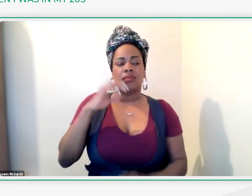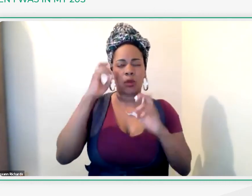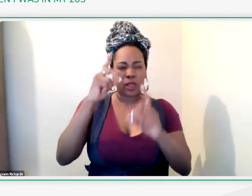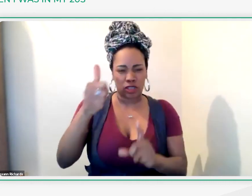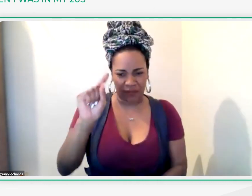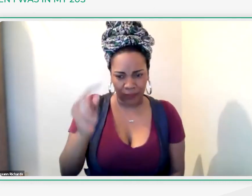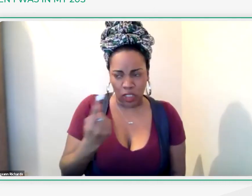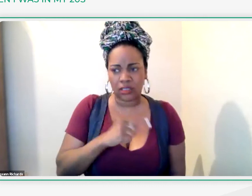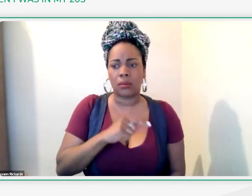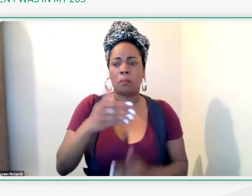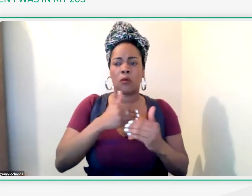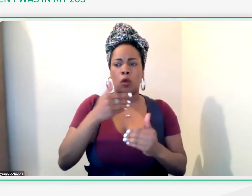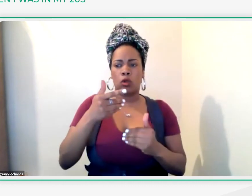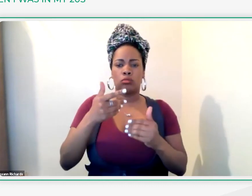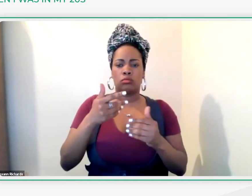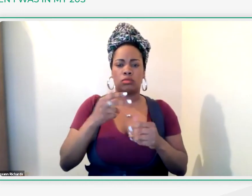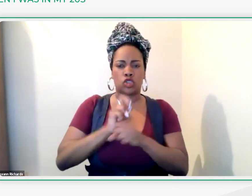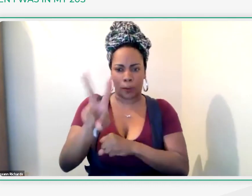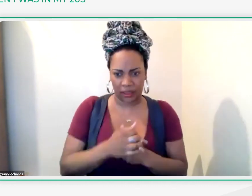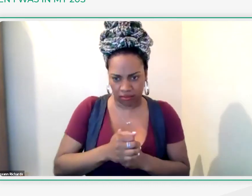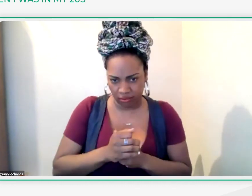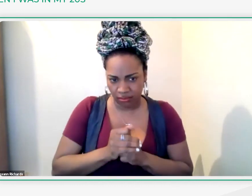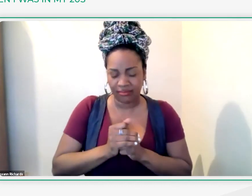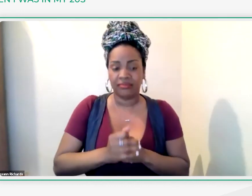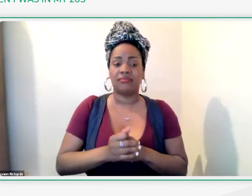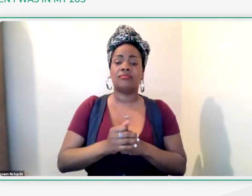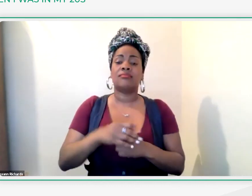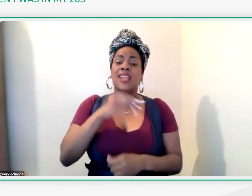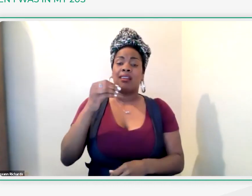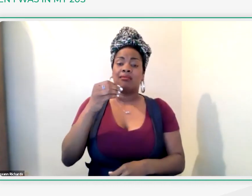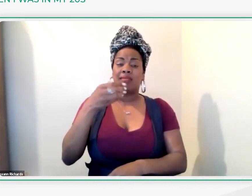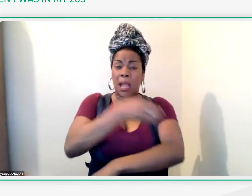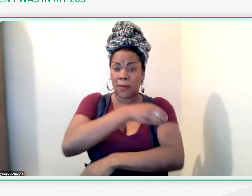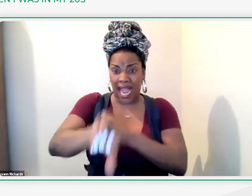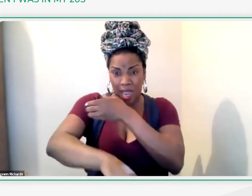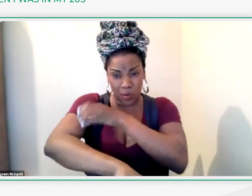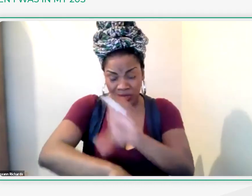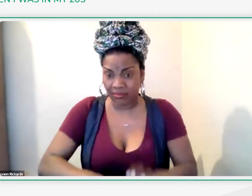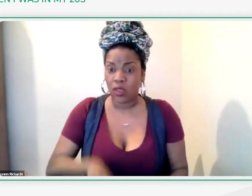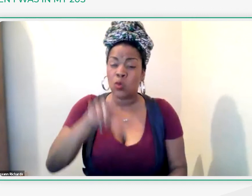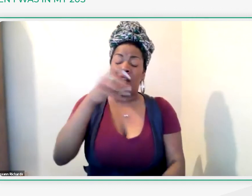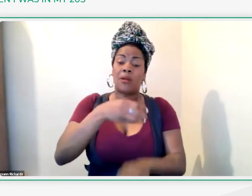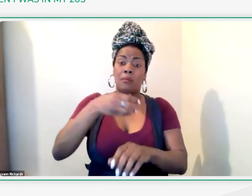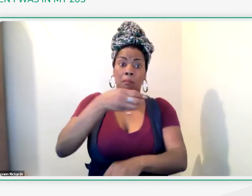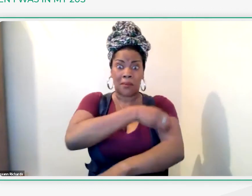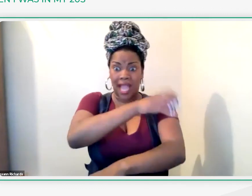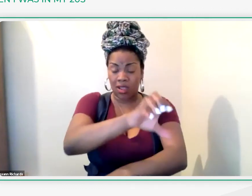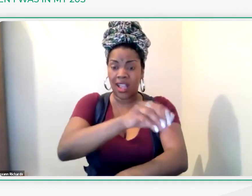What I will say is: please educate yourself first before jumping in headfirst.